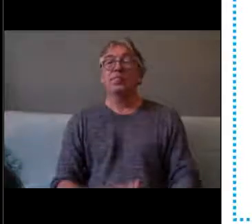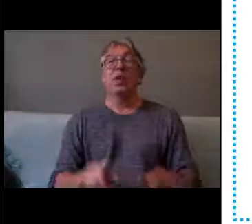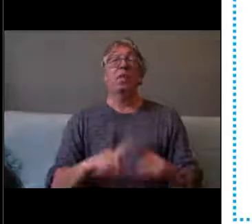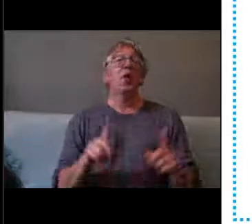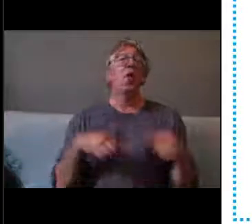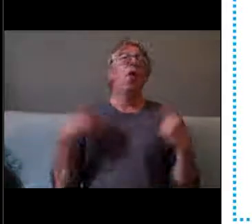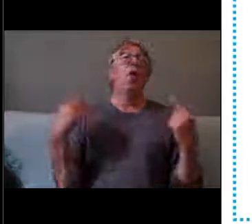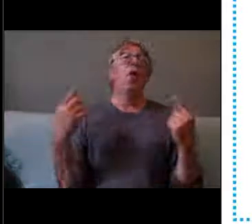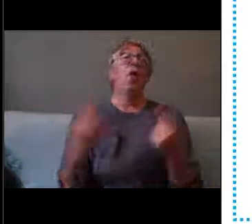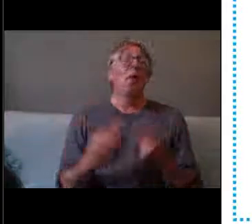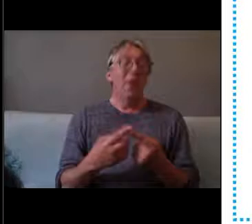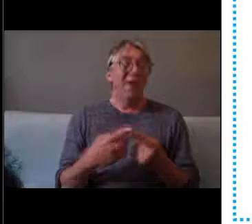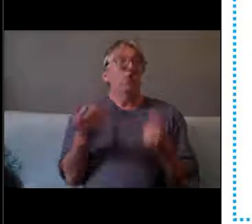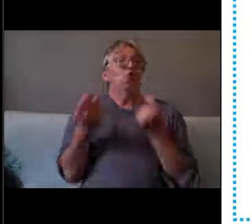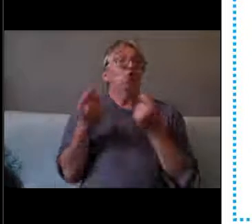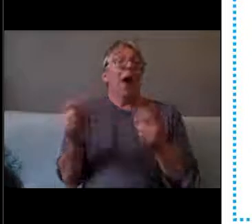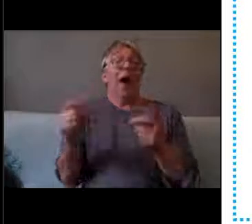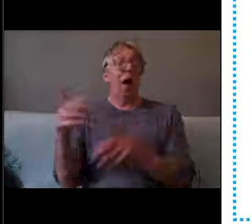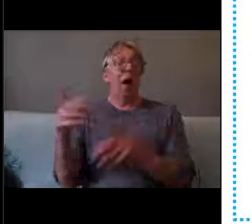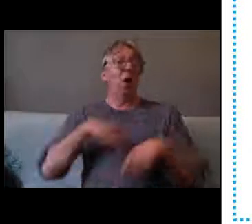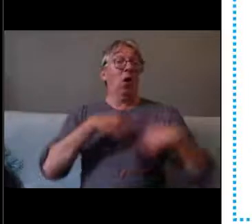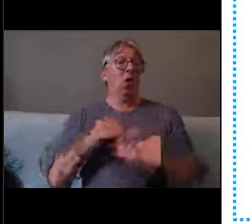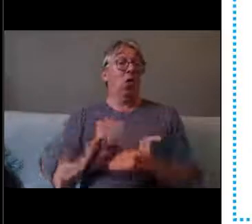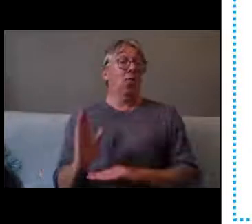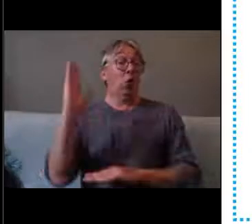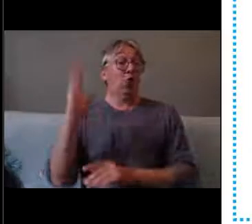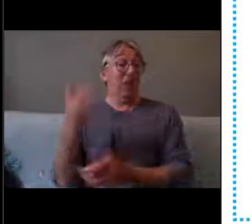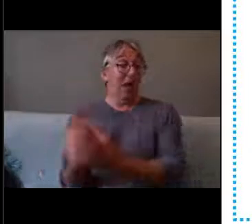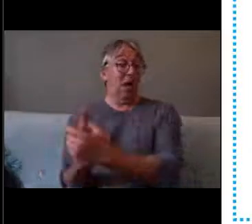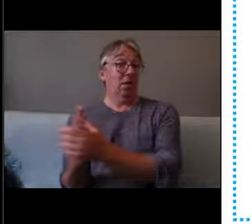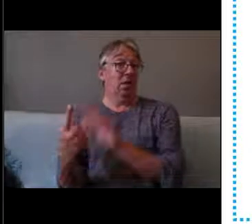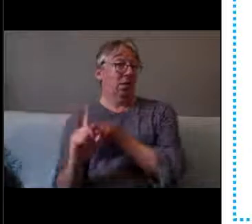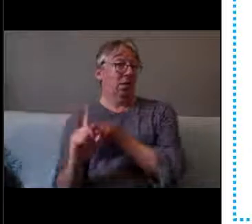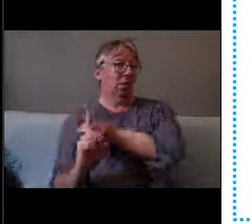Again, the inclusivity came into play, more listening, acting